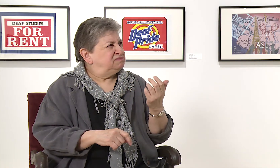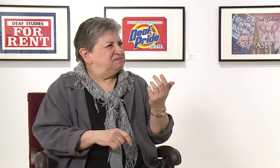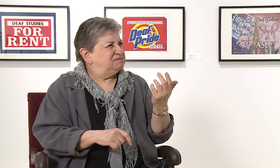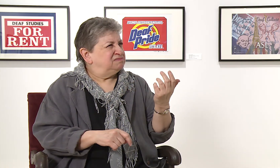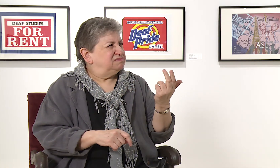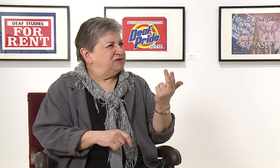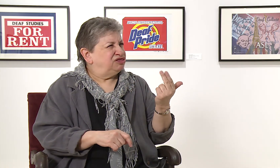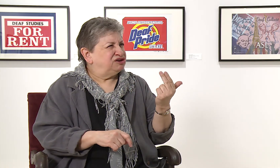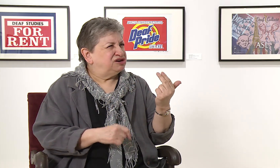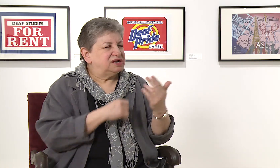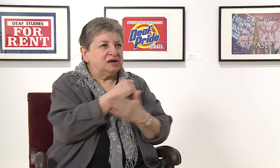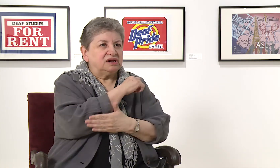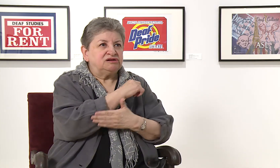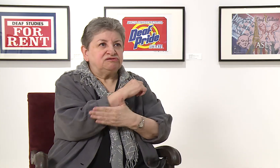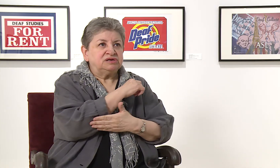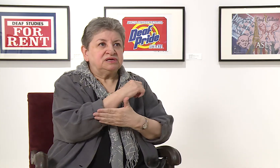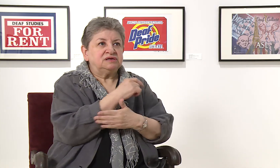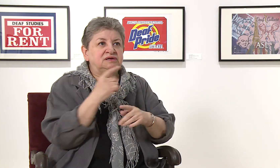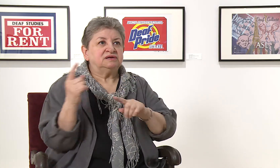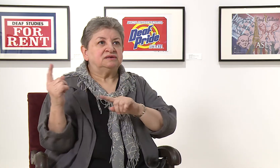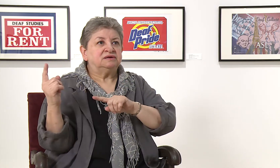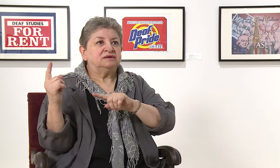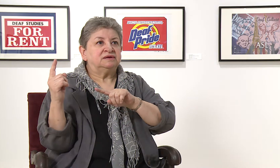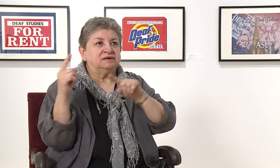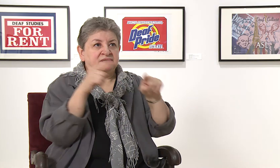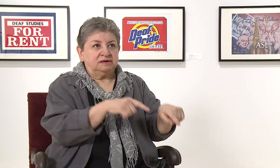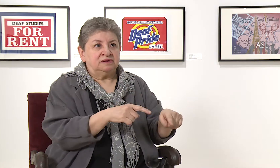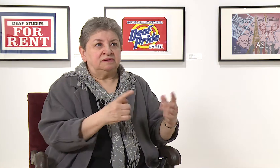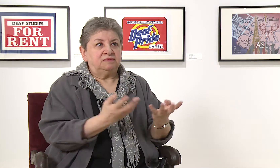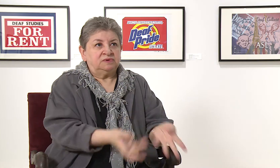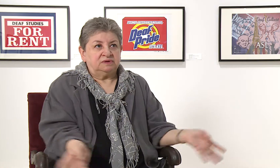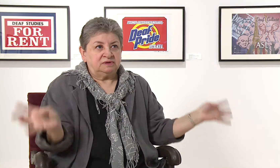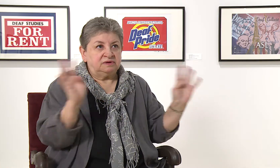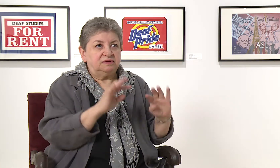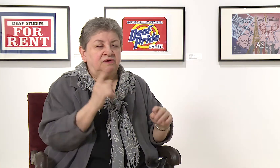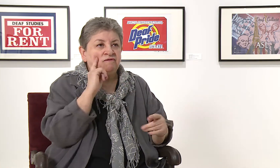from, I believe, 13 different countries who attended.